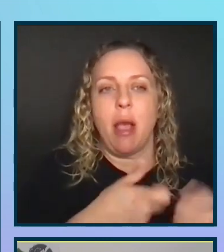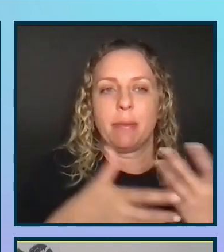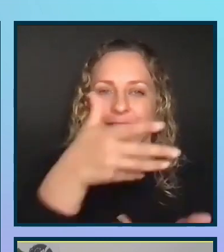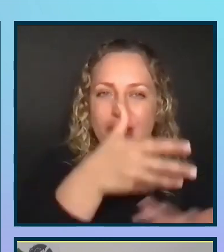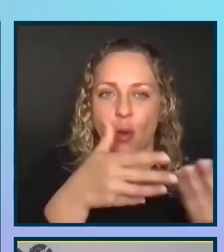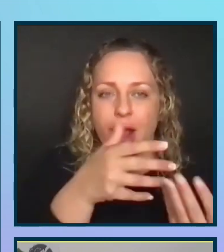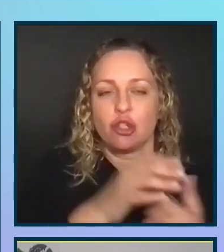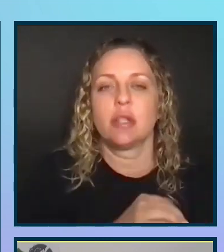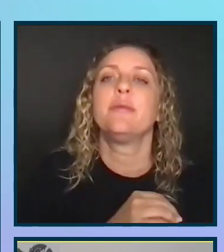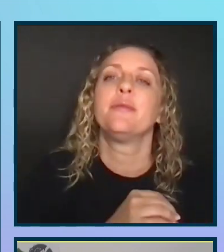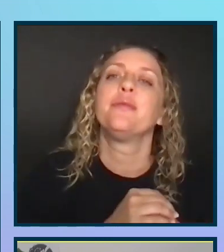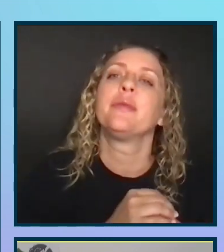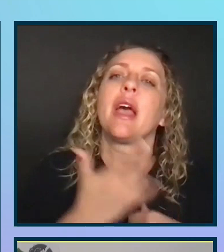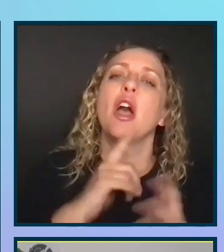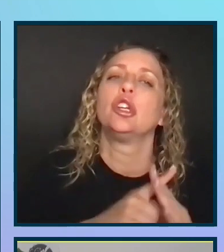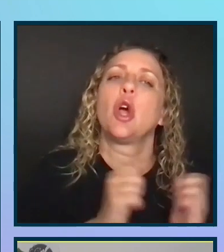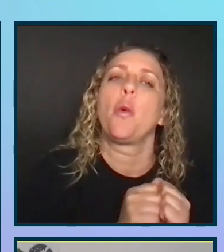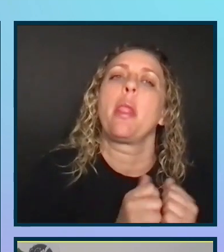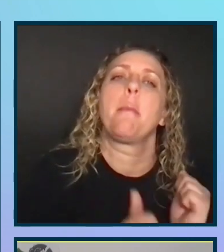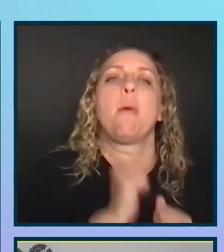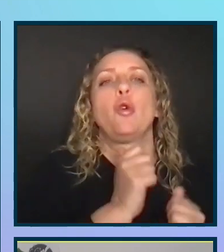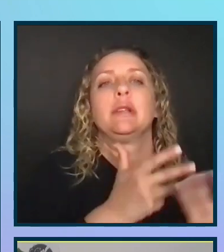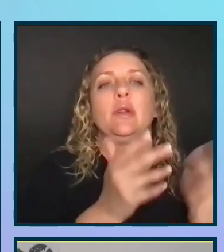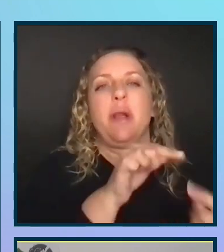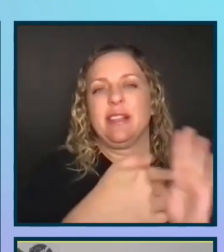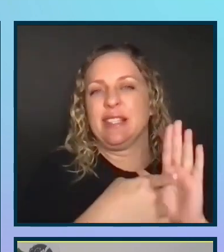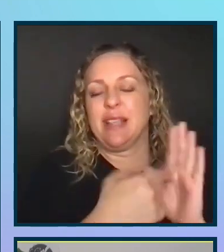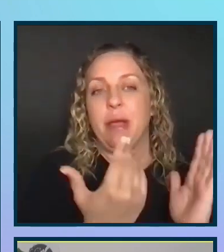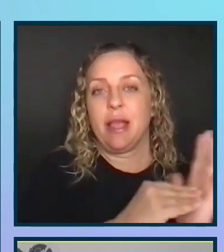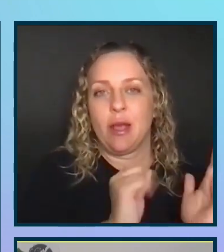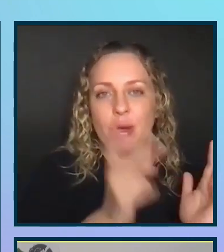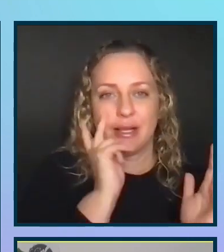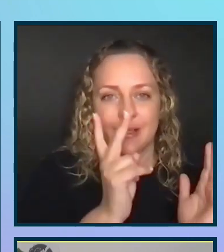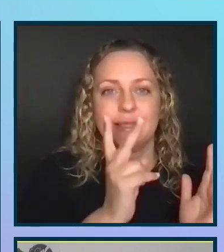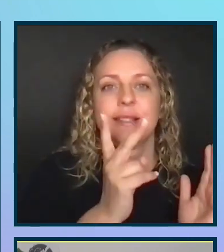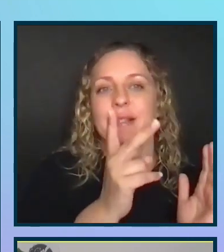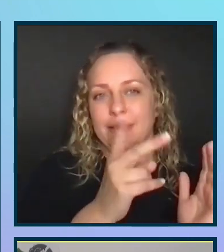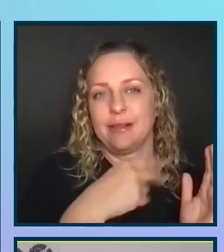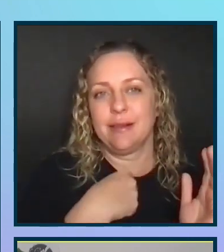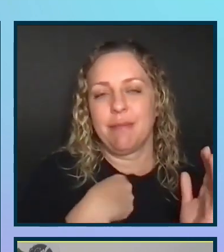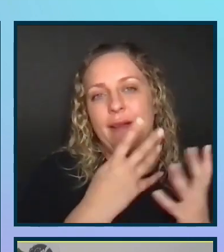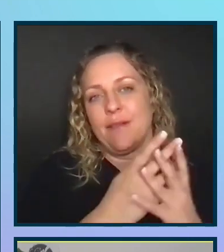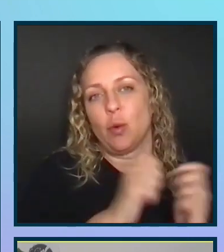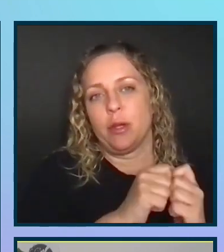So I usually start with the most interaction. In this example, I have, again, my filter with checkbox and I document step by step.